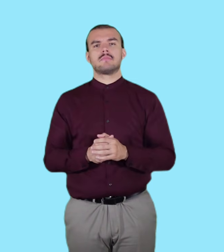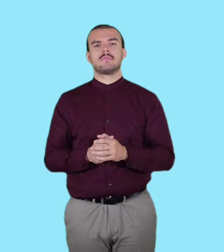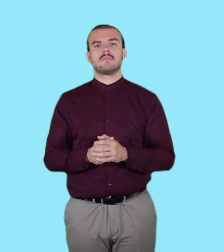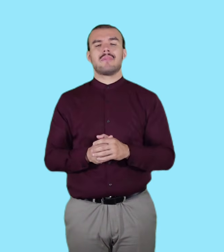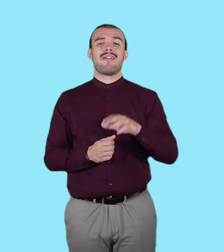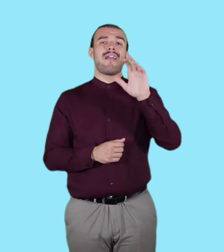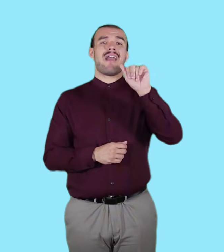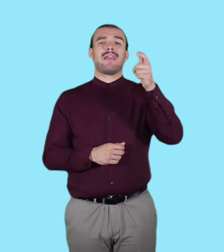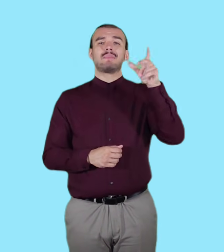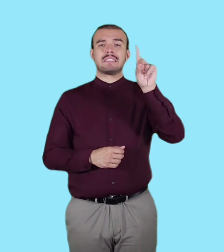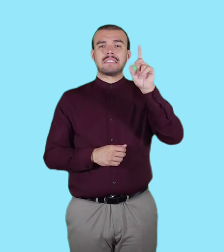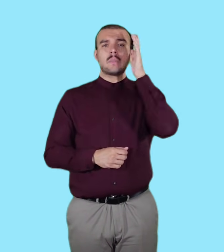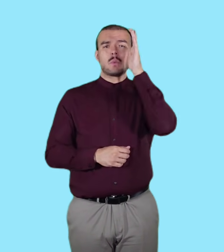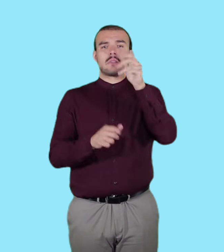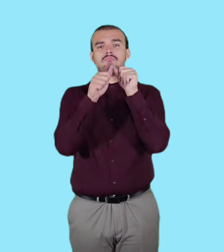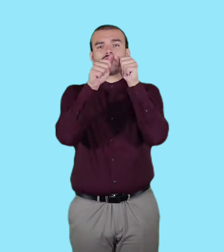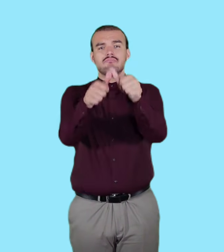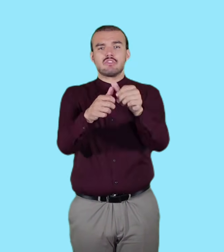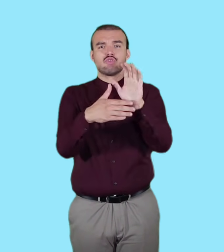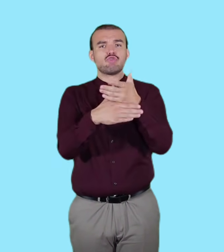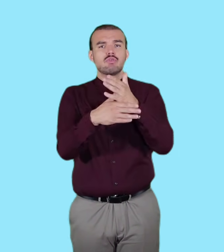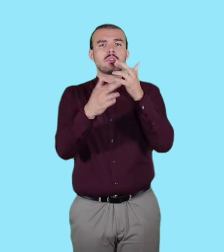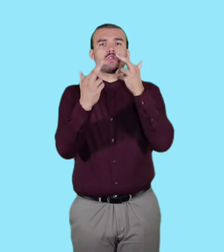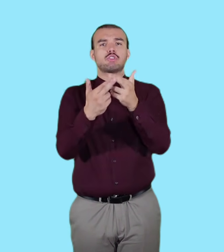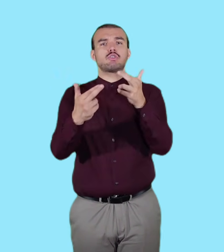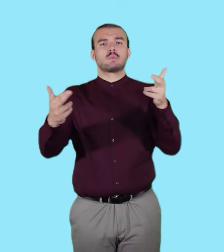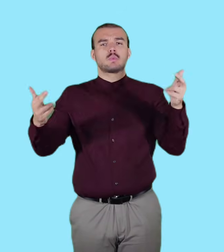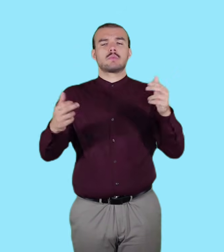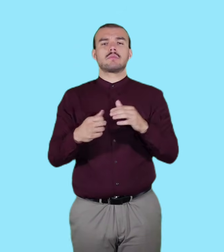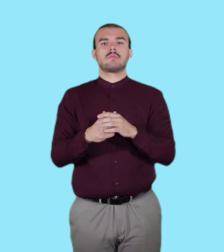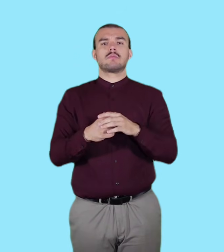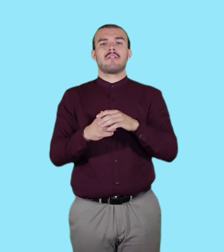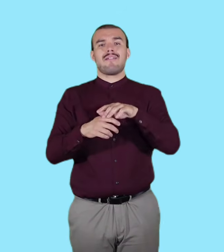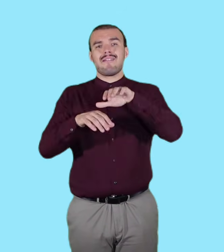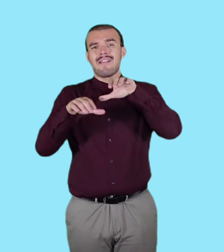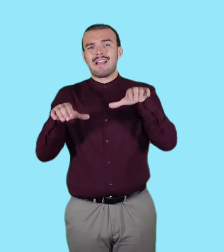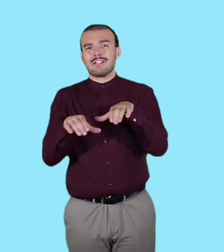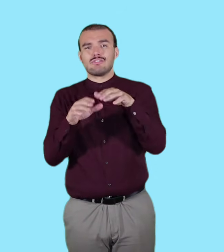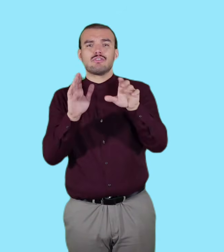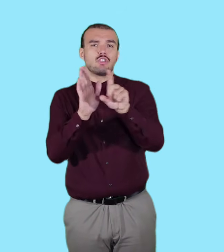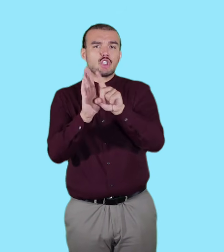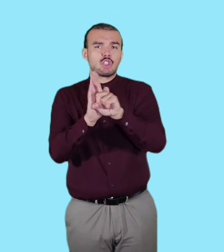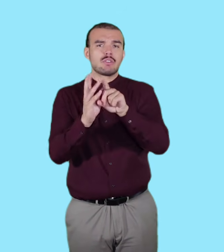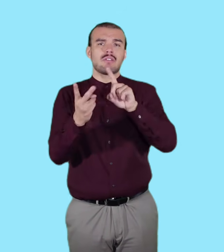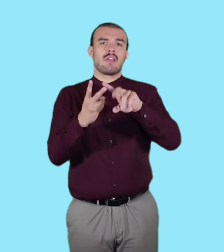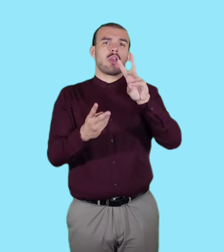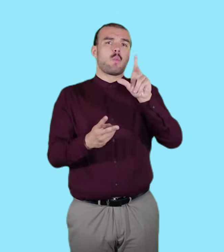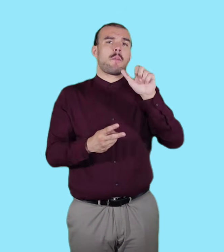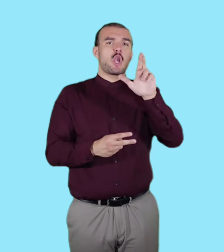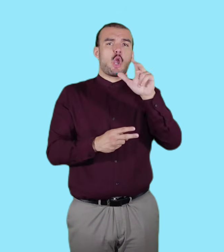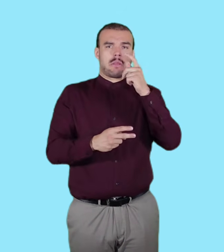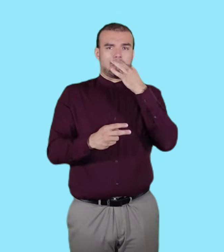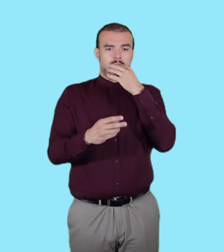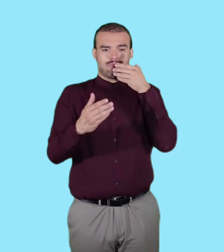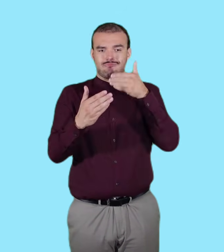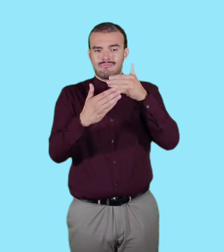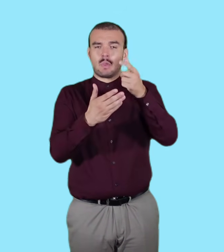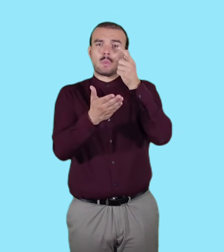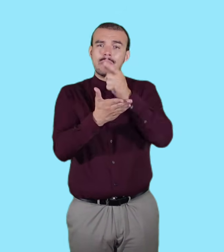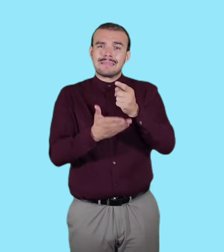AAPD will continue to share resources, action alerts, and webinars in the coming weeks and months